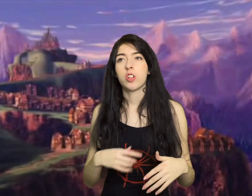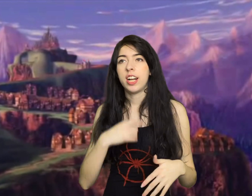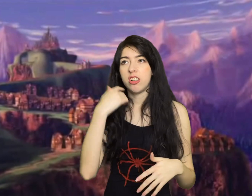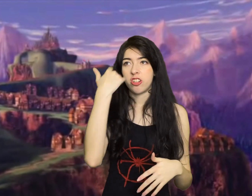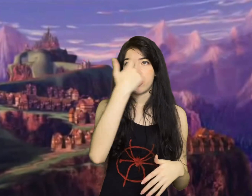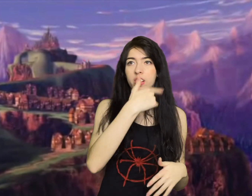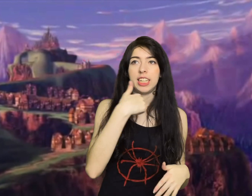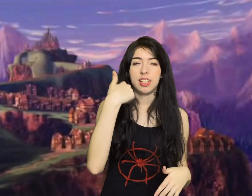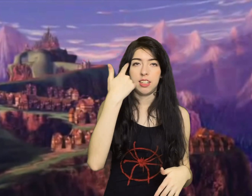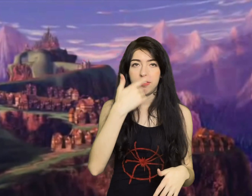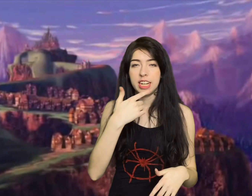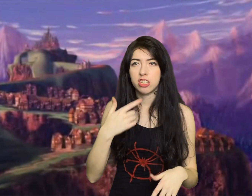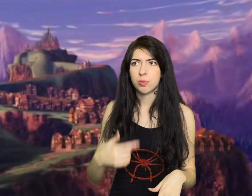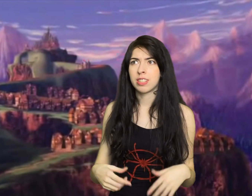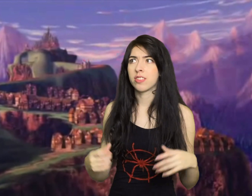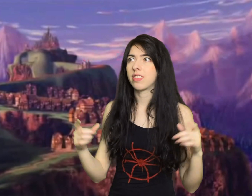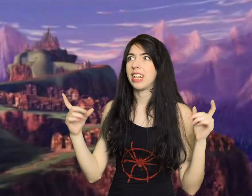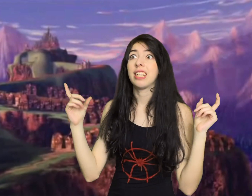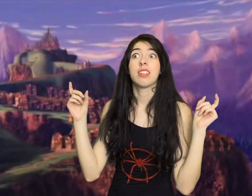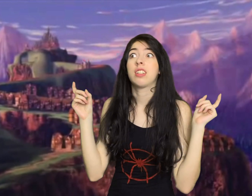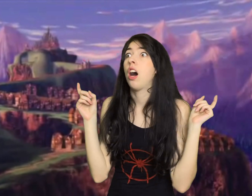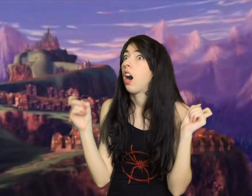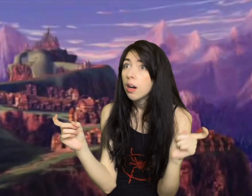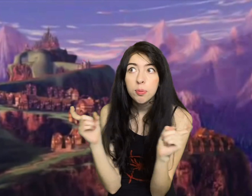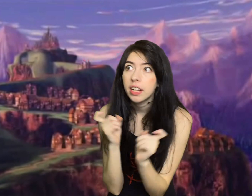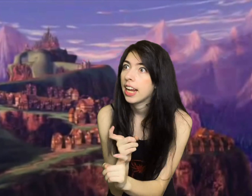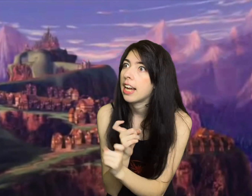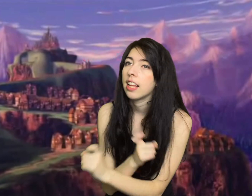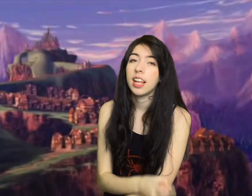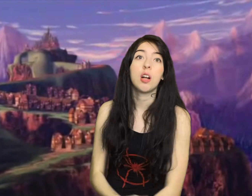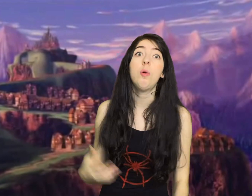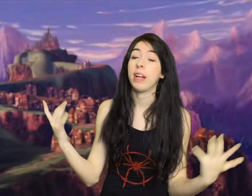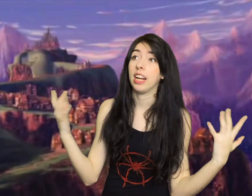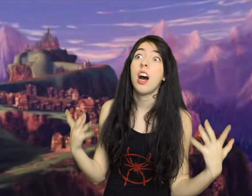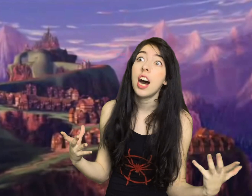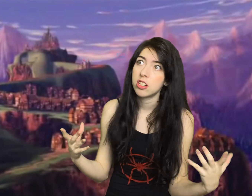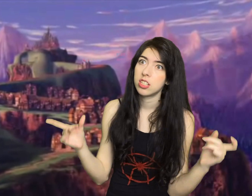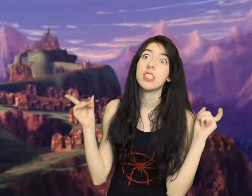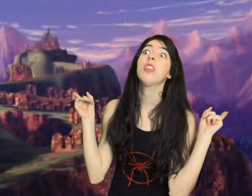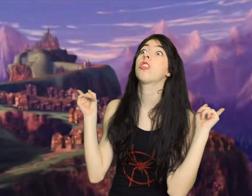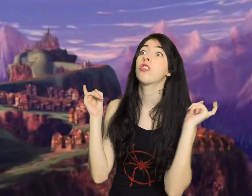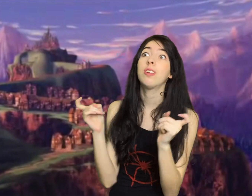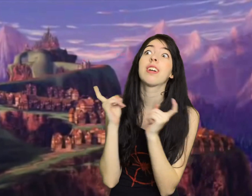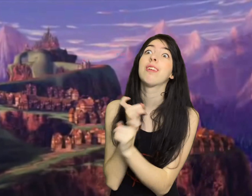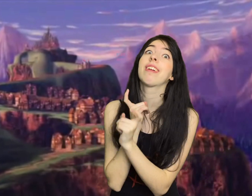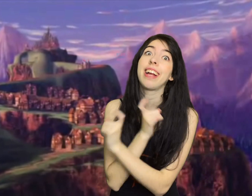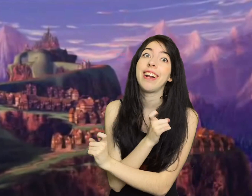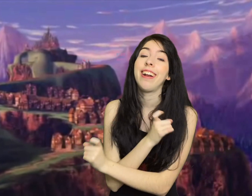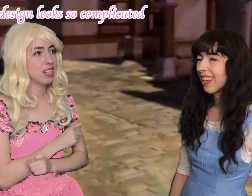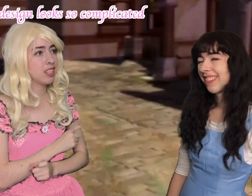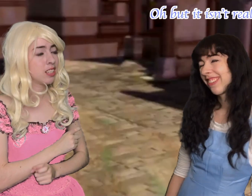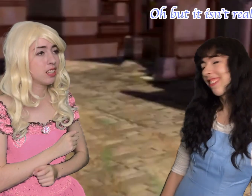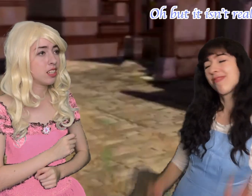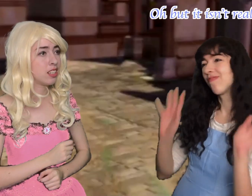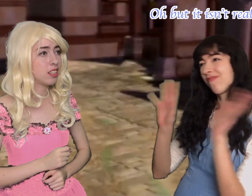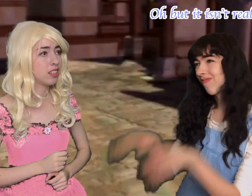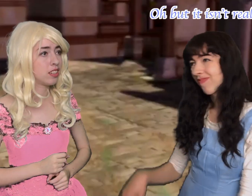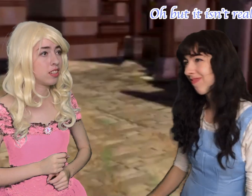i'm trying to just do like the facial expressions of like COMPLICATED like oh my gosh does it look so complicated oh but it isn't really